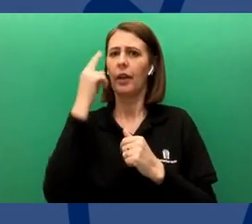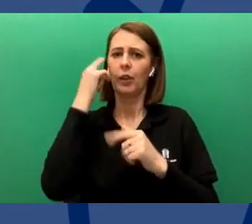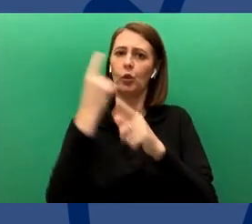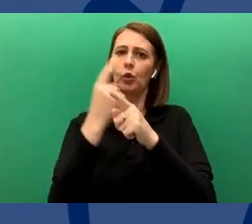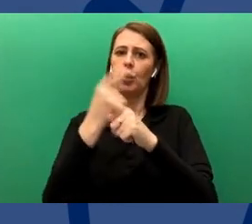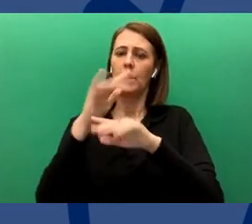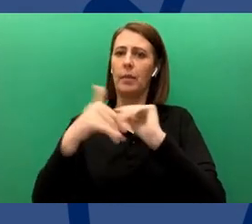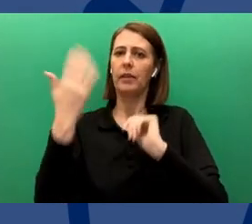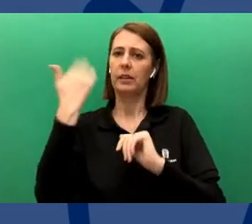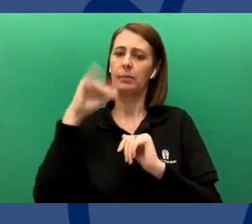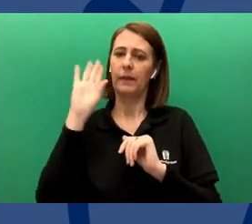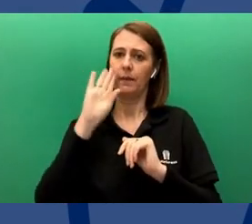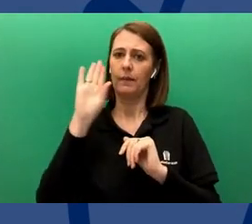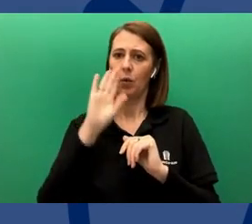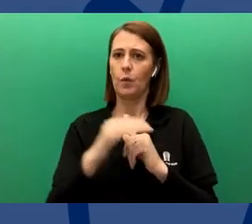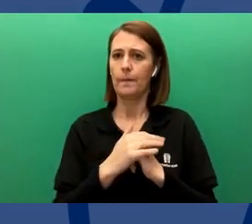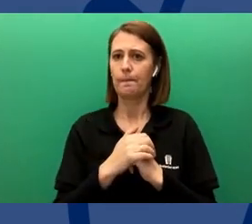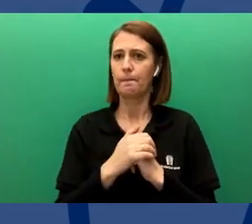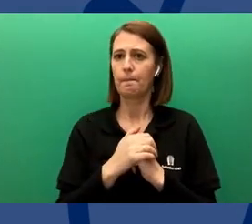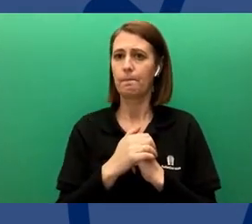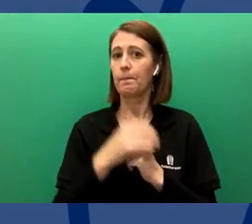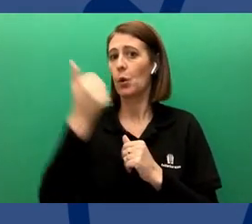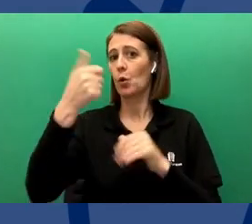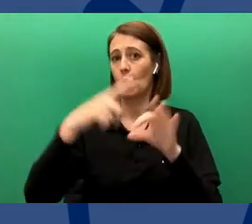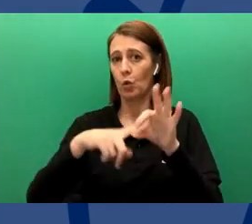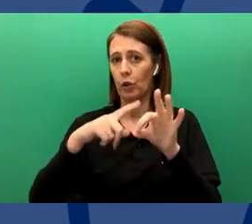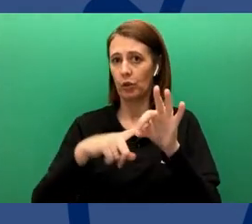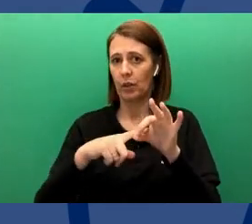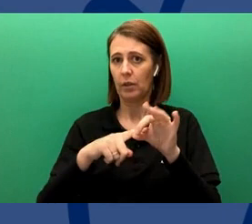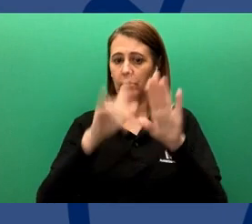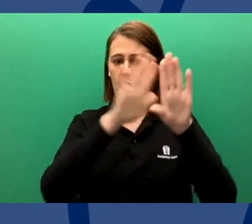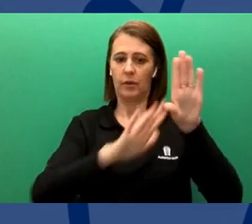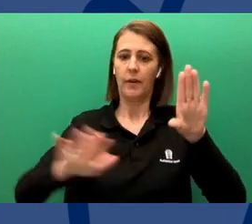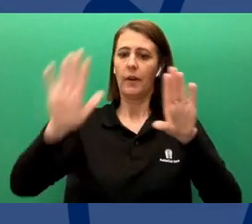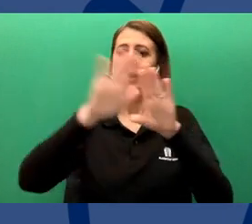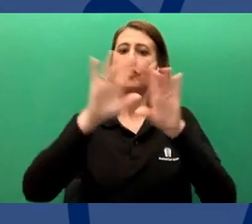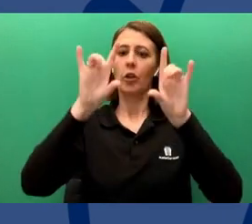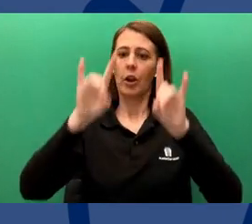Yeah. That is a really good question and it is the Australia‑wide turnover of the